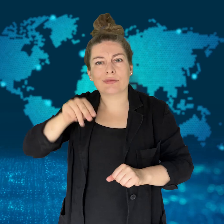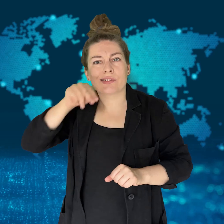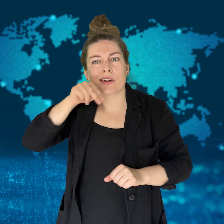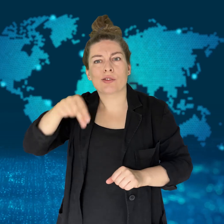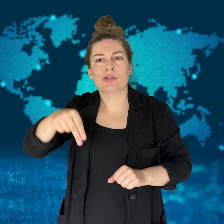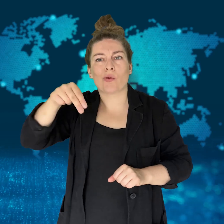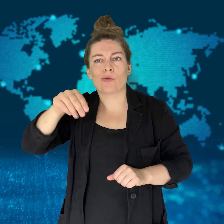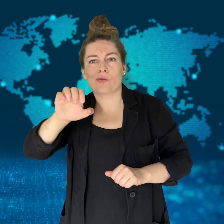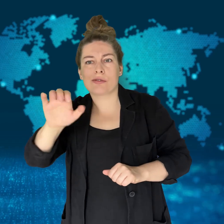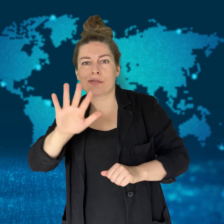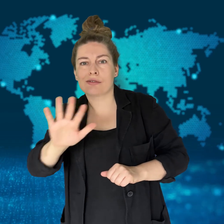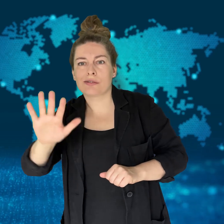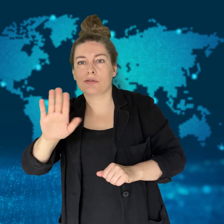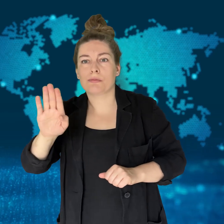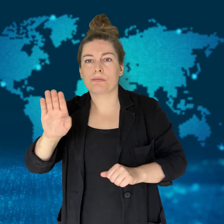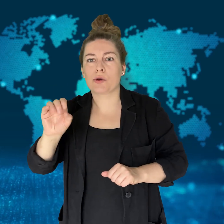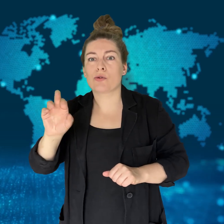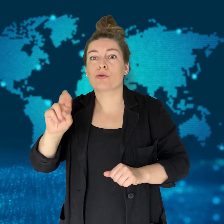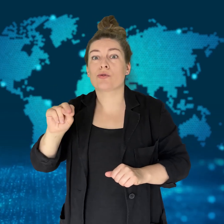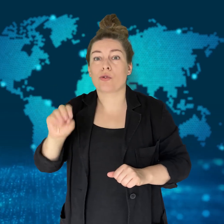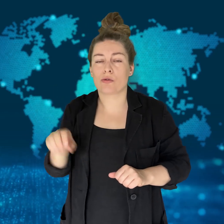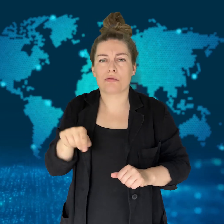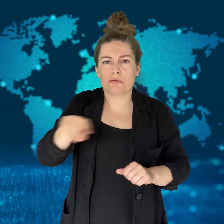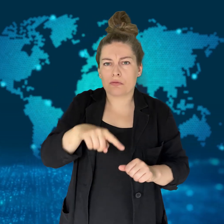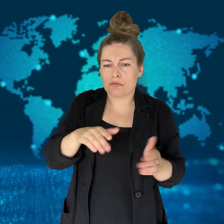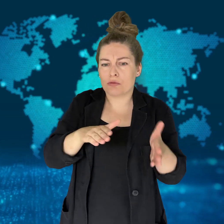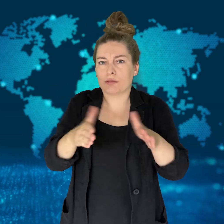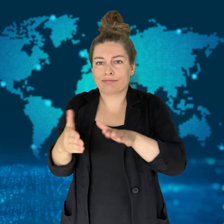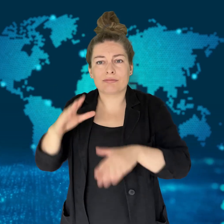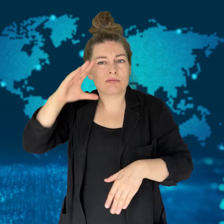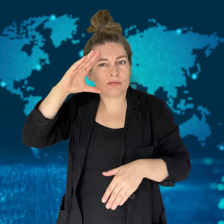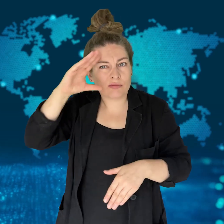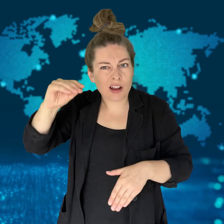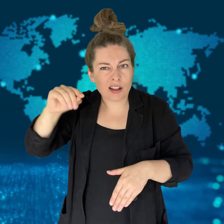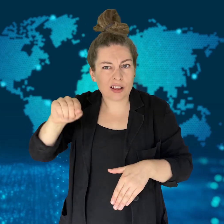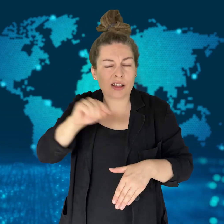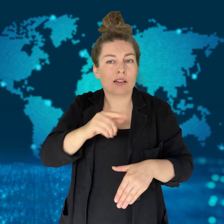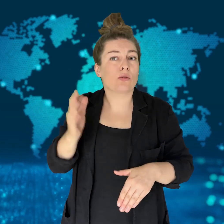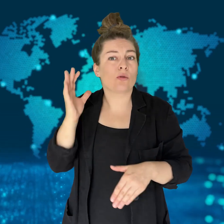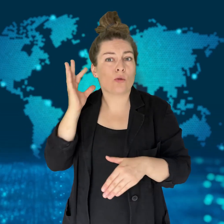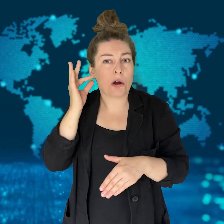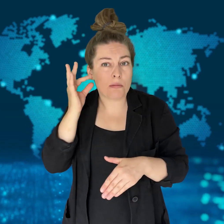48 others were injured.